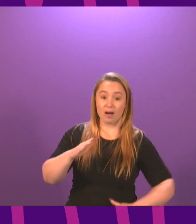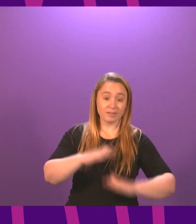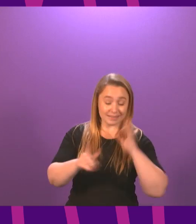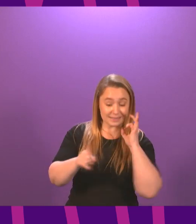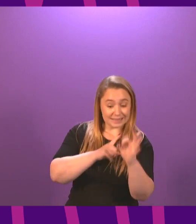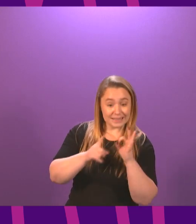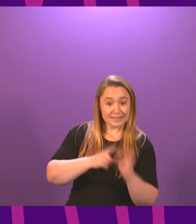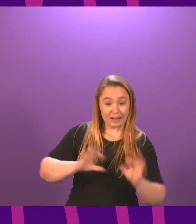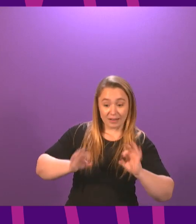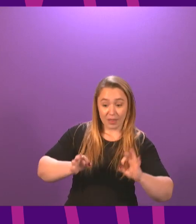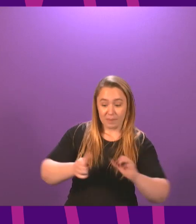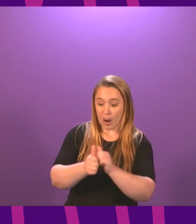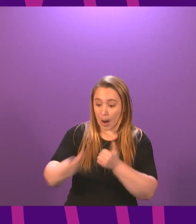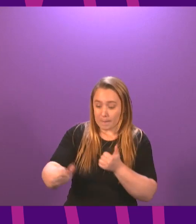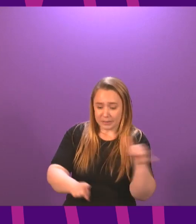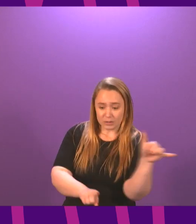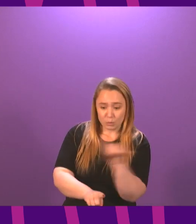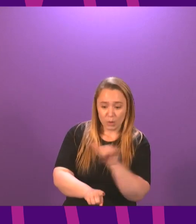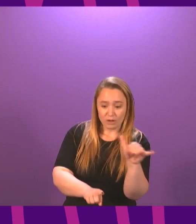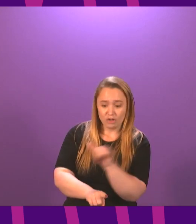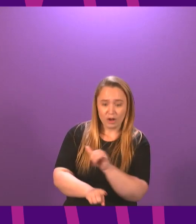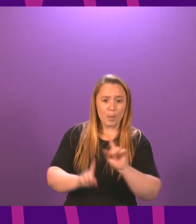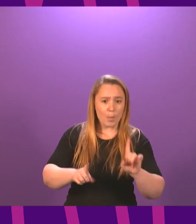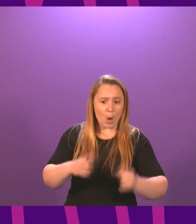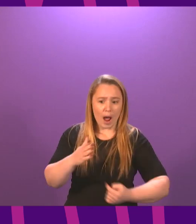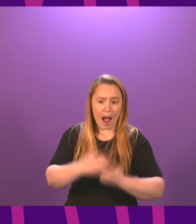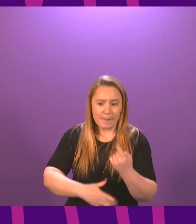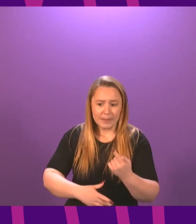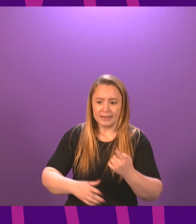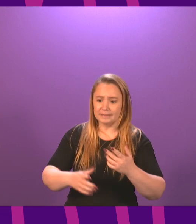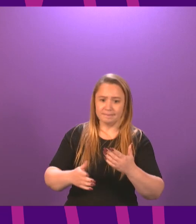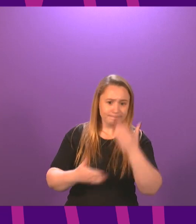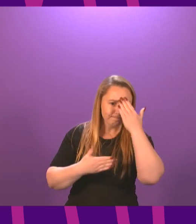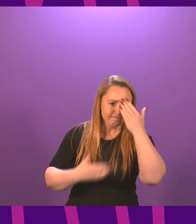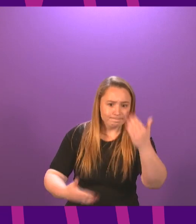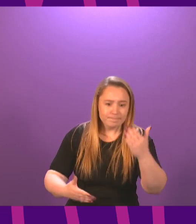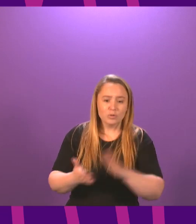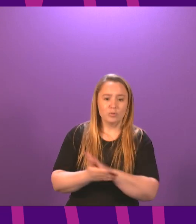absence of details about precisely which companies might be doing what Patrick Harvie is talking